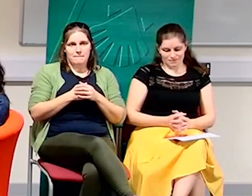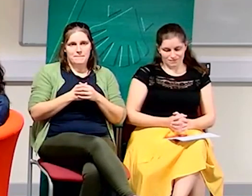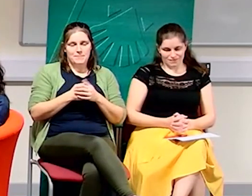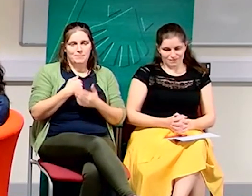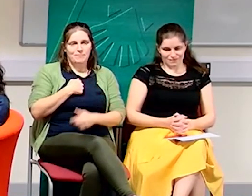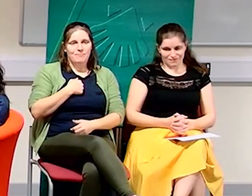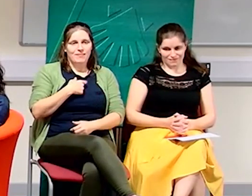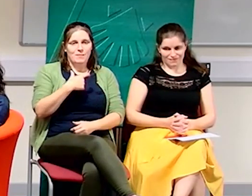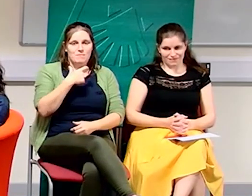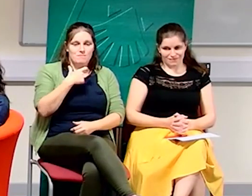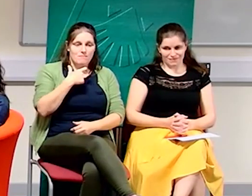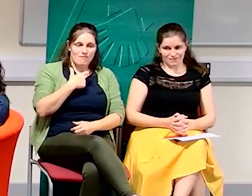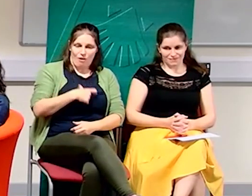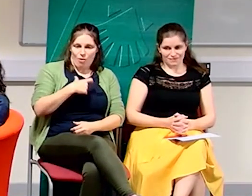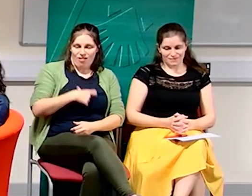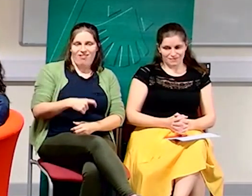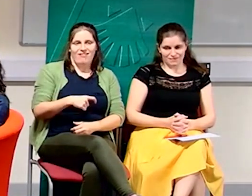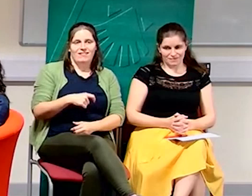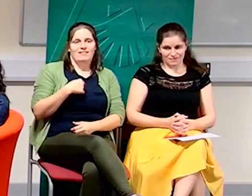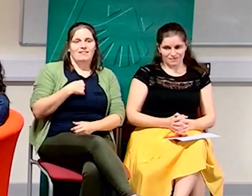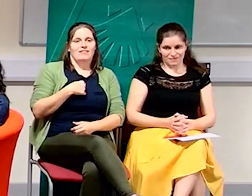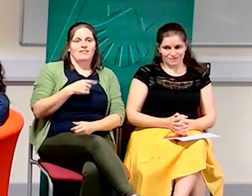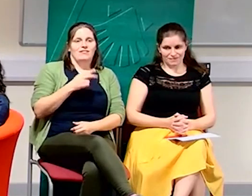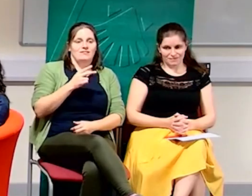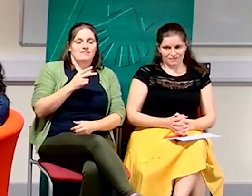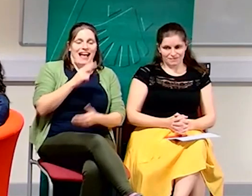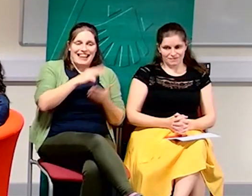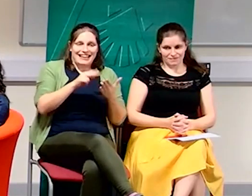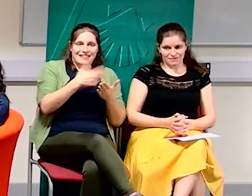second year as Disabled Students' Officer was really great because it made me proud knowing